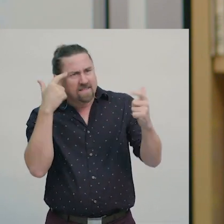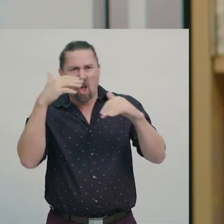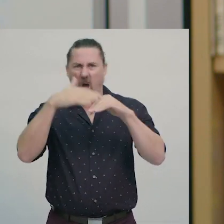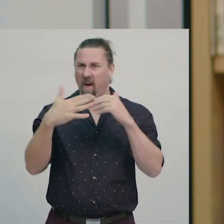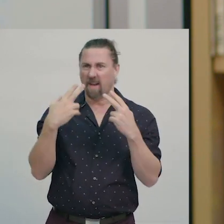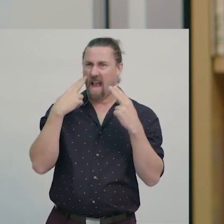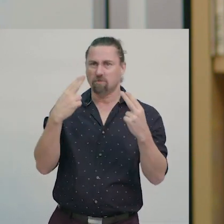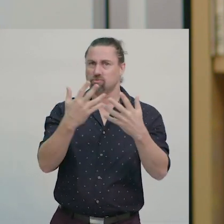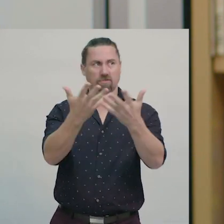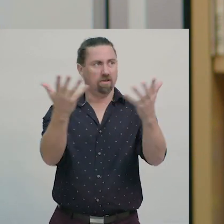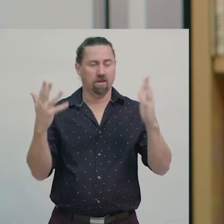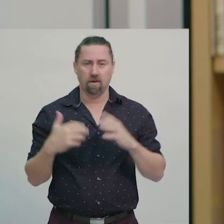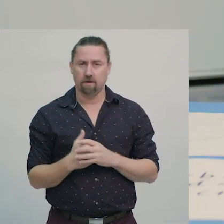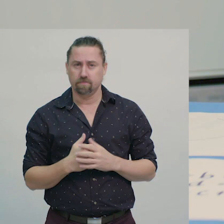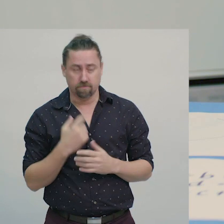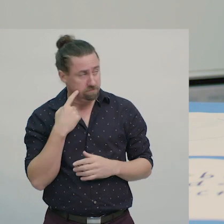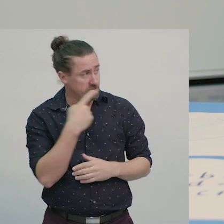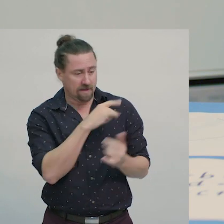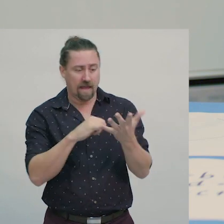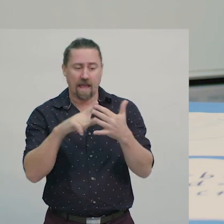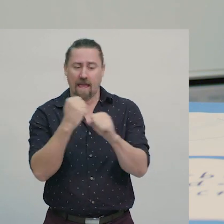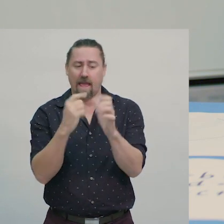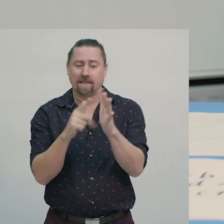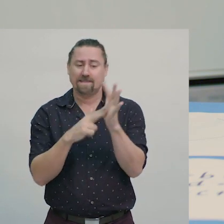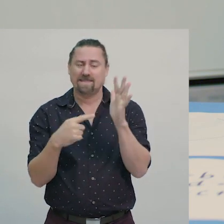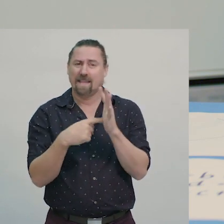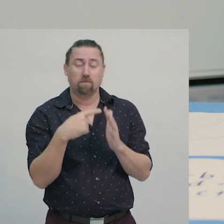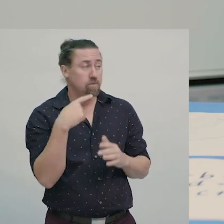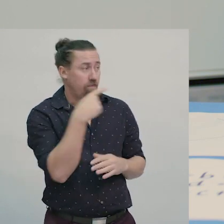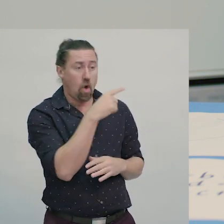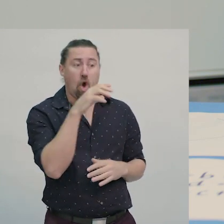We can represent the segments of the orange as a maths diagram.